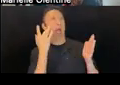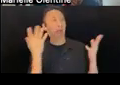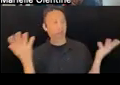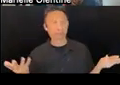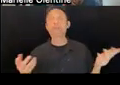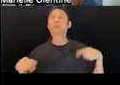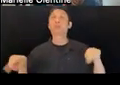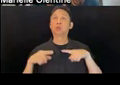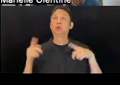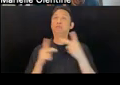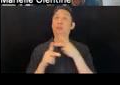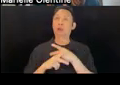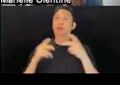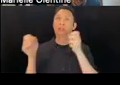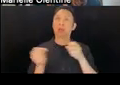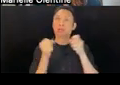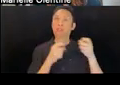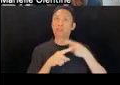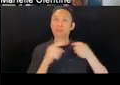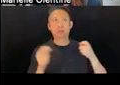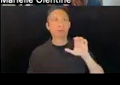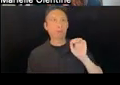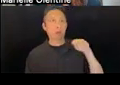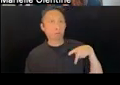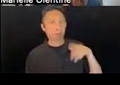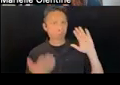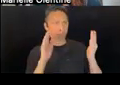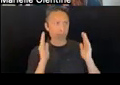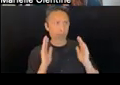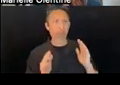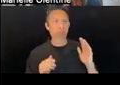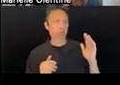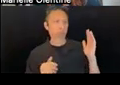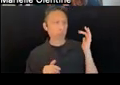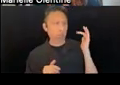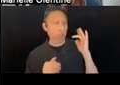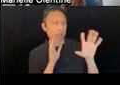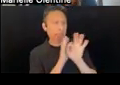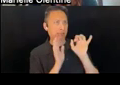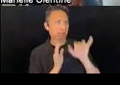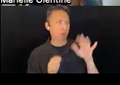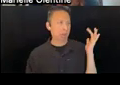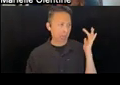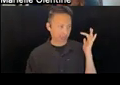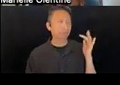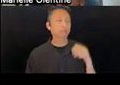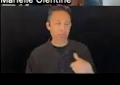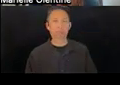supported by higher screenings, executive producers. You shouldn't just stick to looking at the festivals that they went to. Look at the names of the